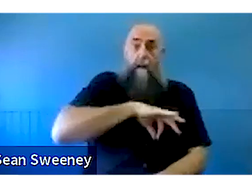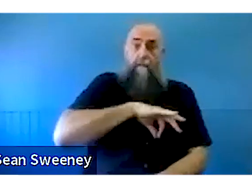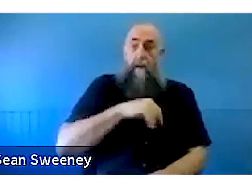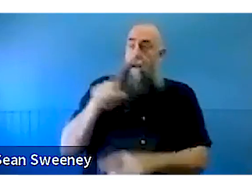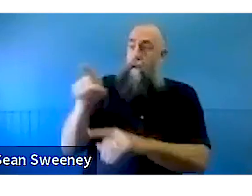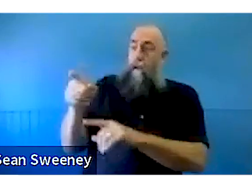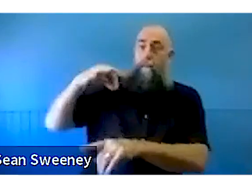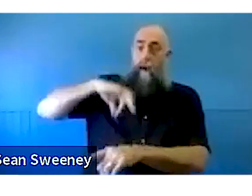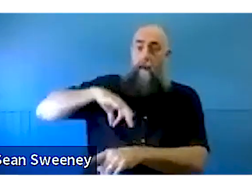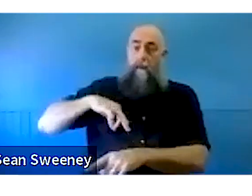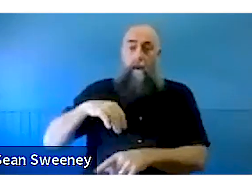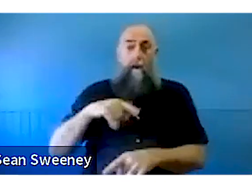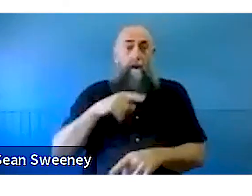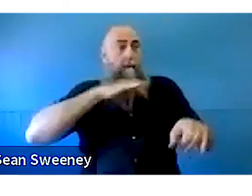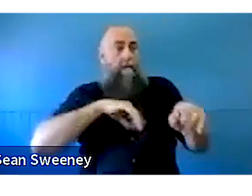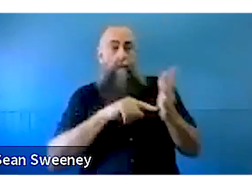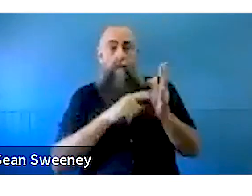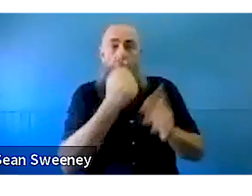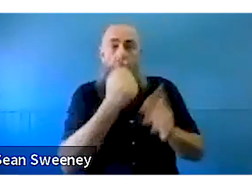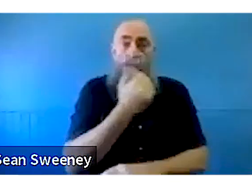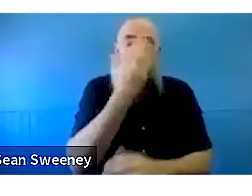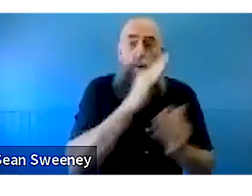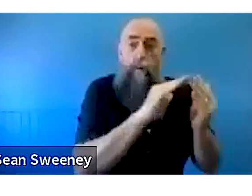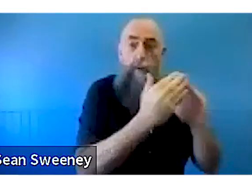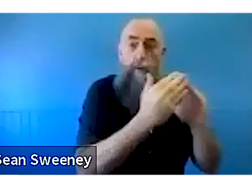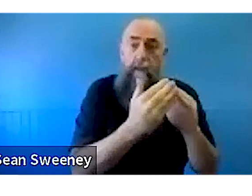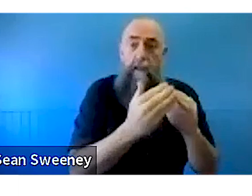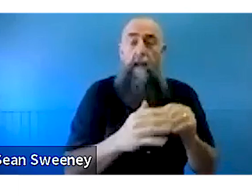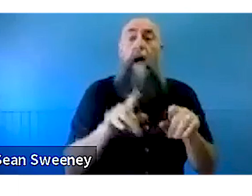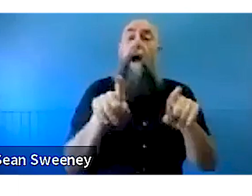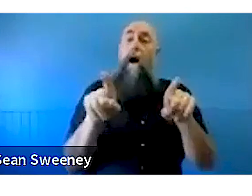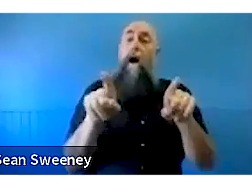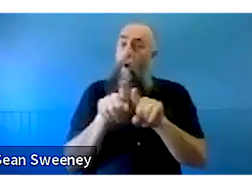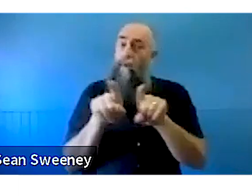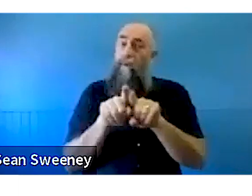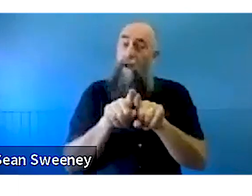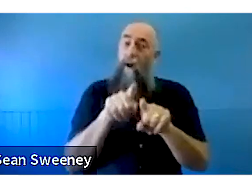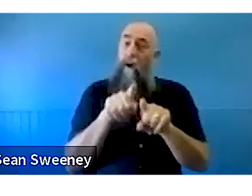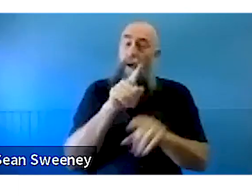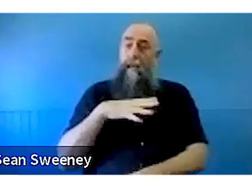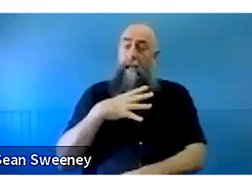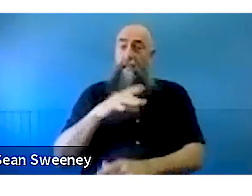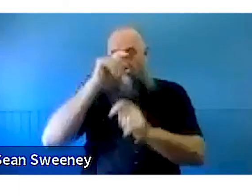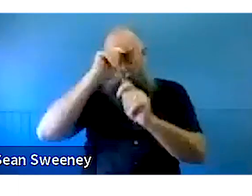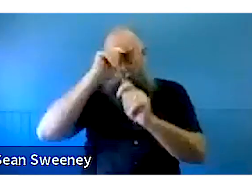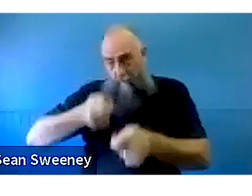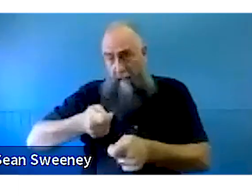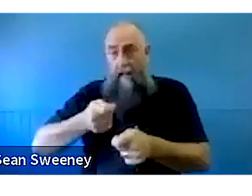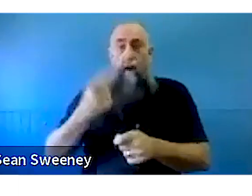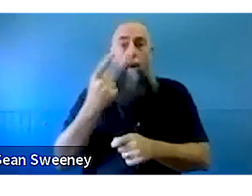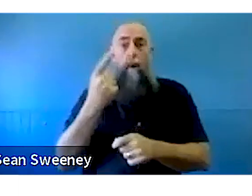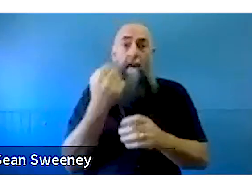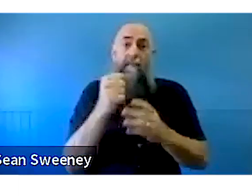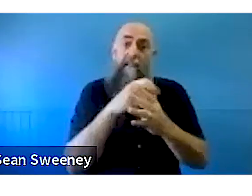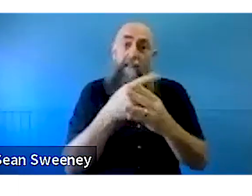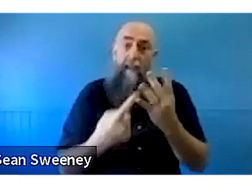community and also be respectful of disability and go both ways.